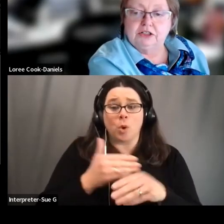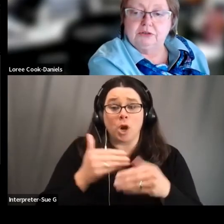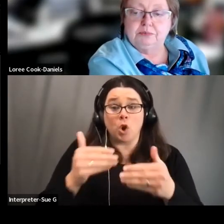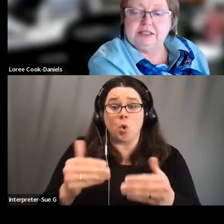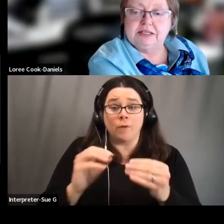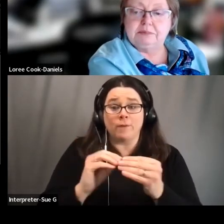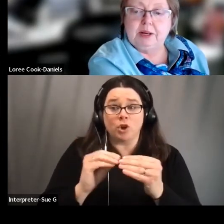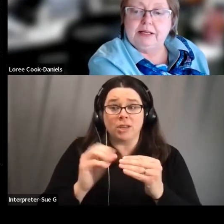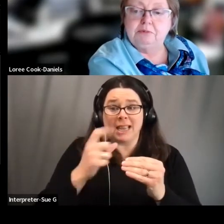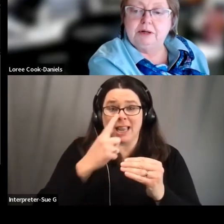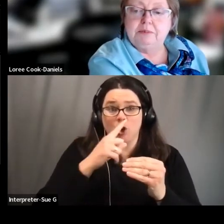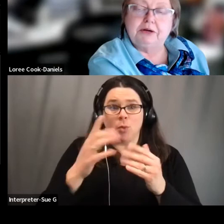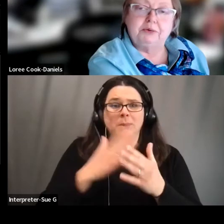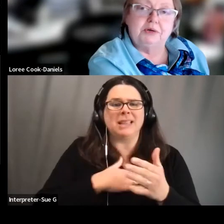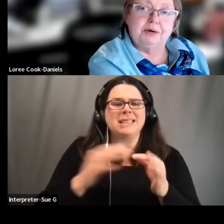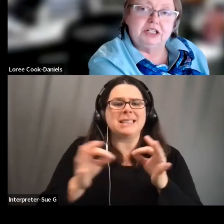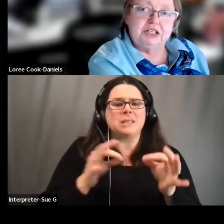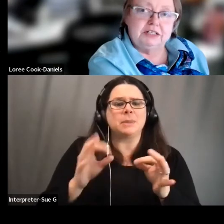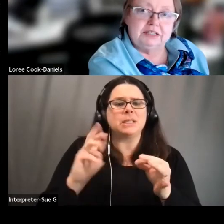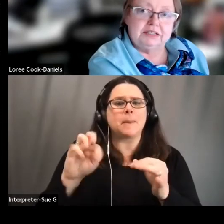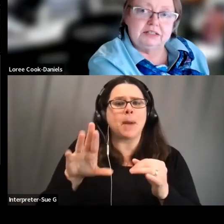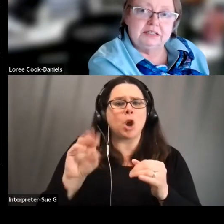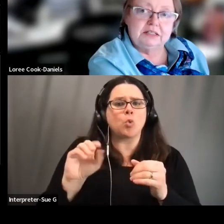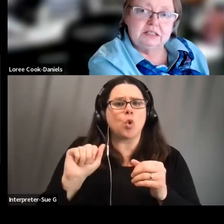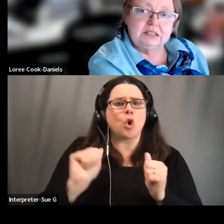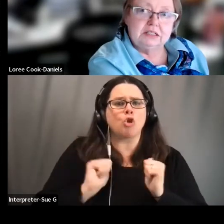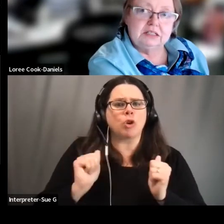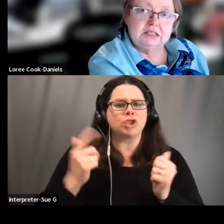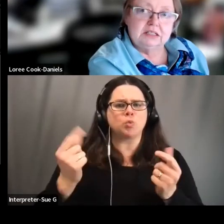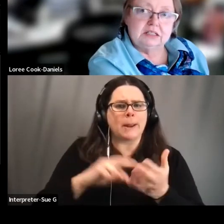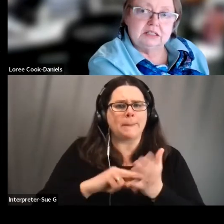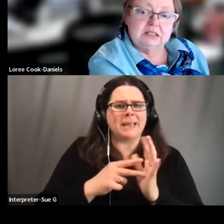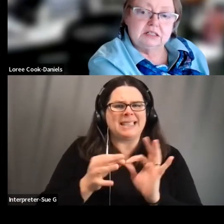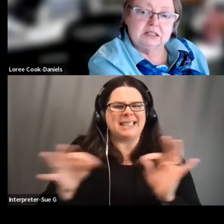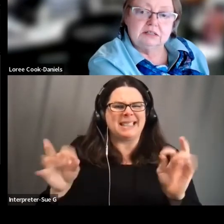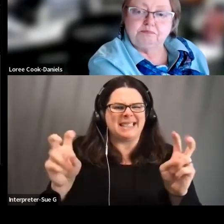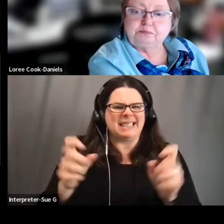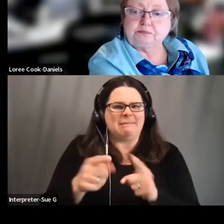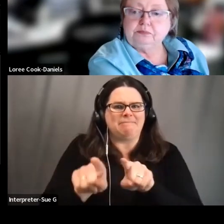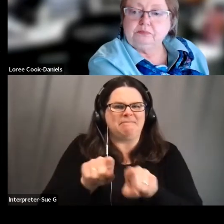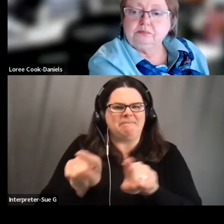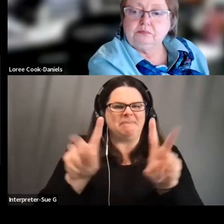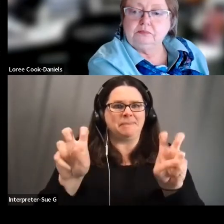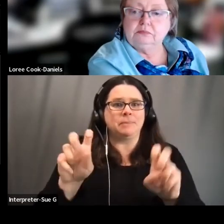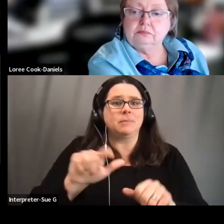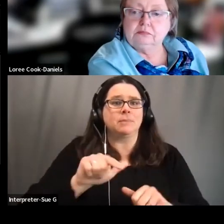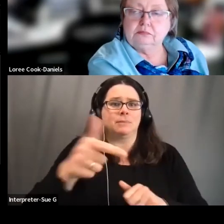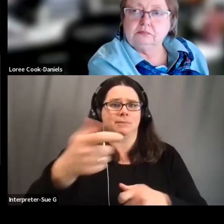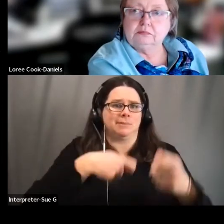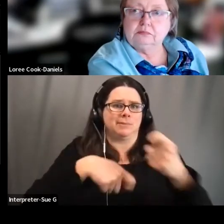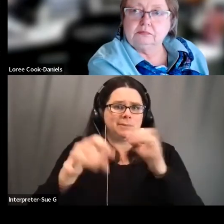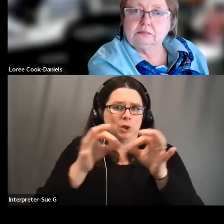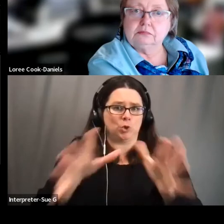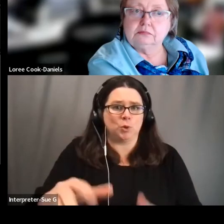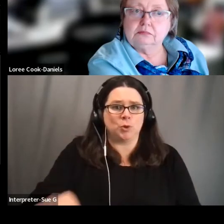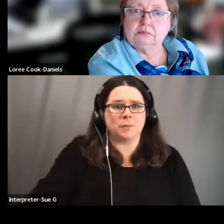could you please explain what a microaggression is? Sure, this was the piece that Caleb read.